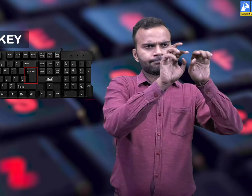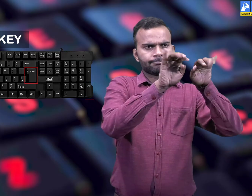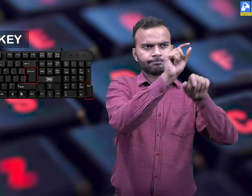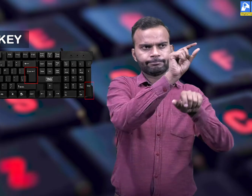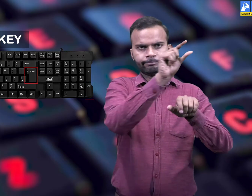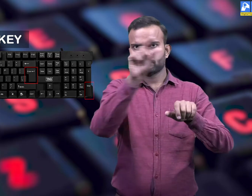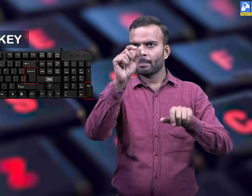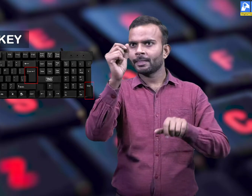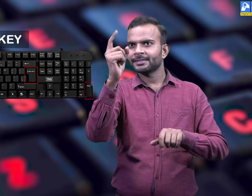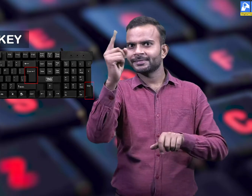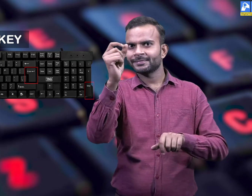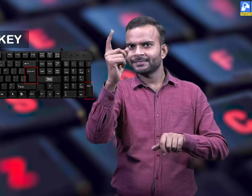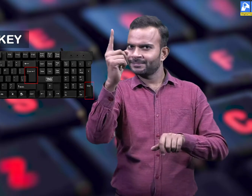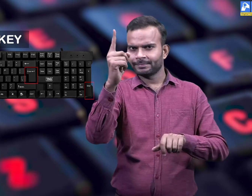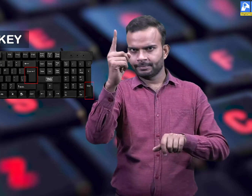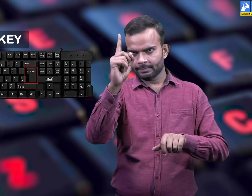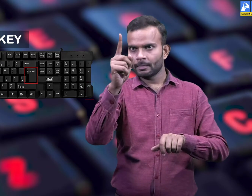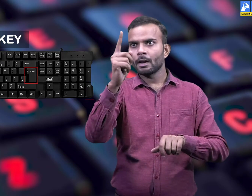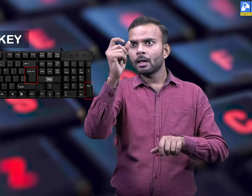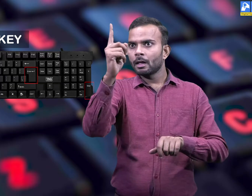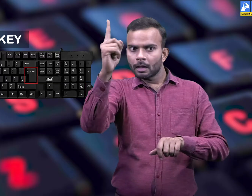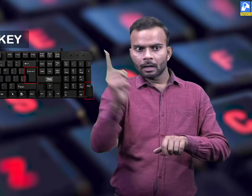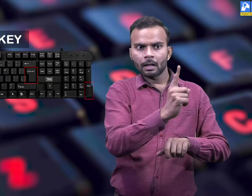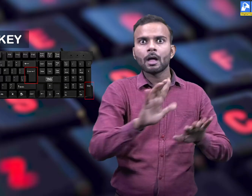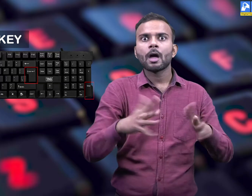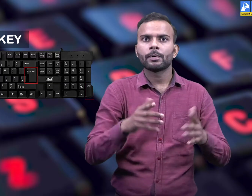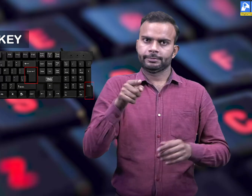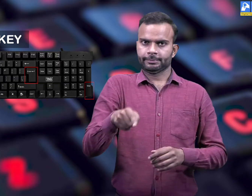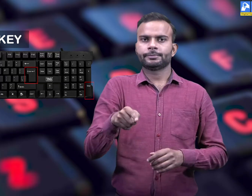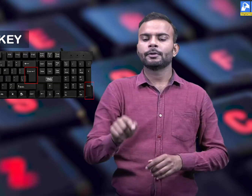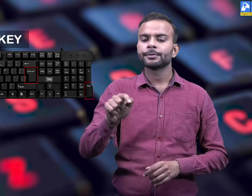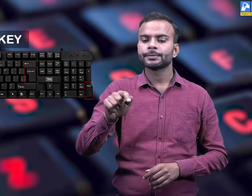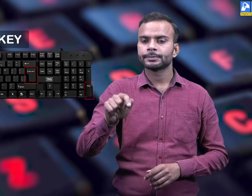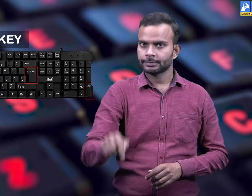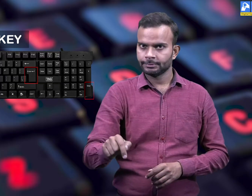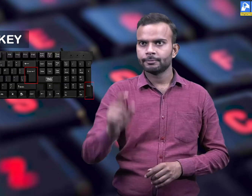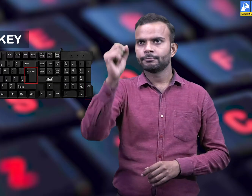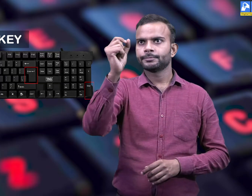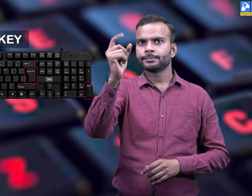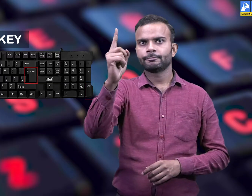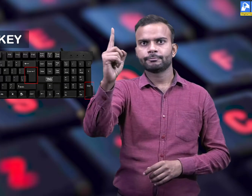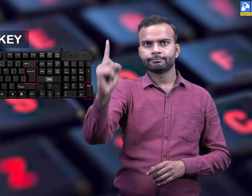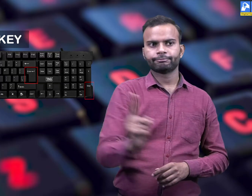Suppose you type a sentence now you want to type in the next line for that you just need to enter the press key after the first line.